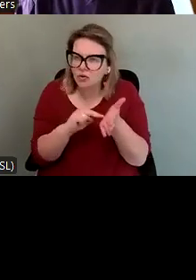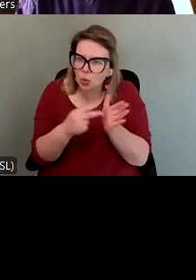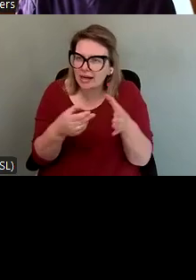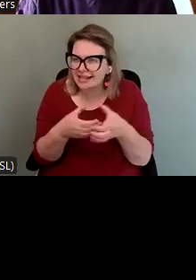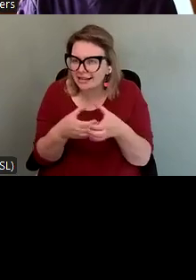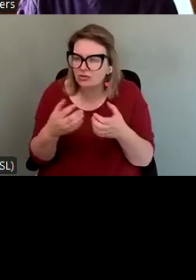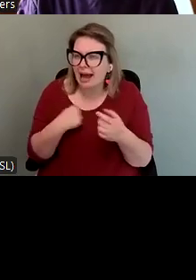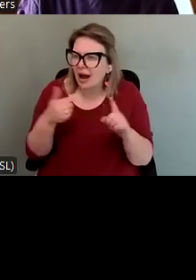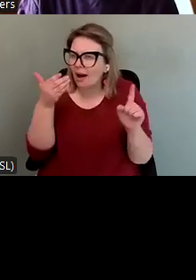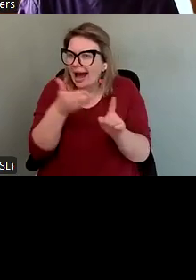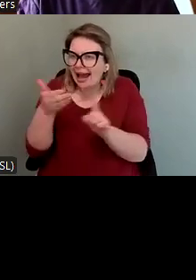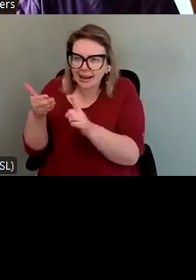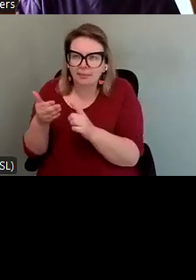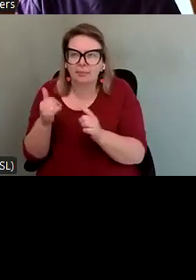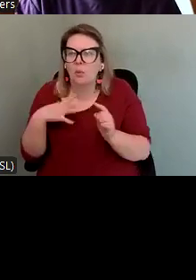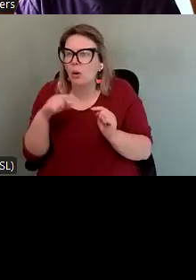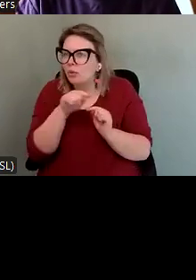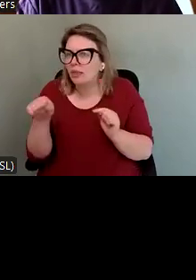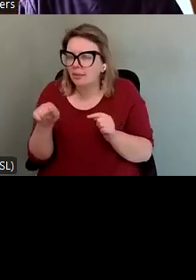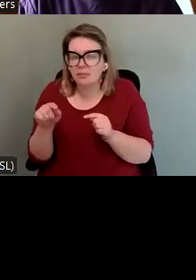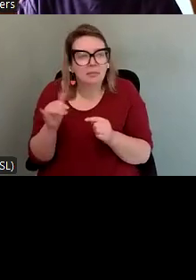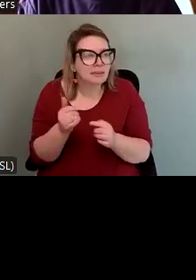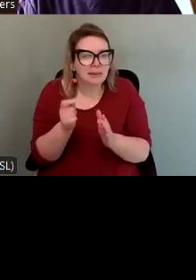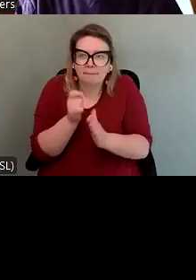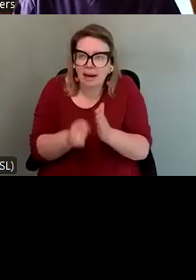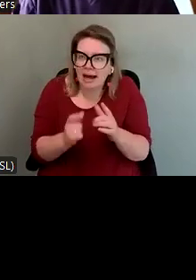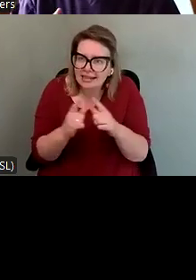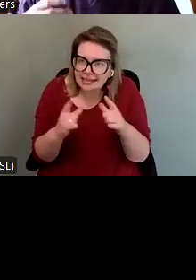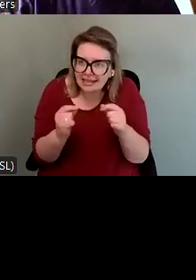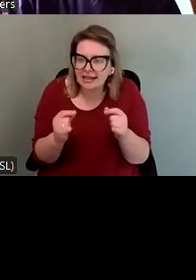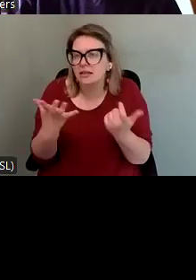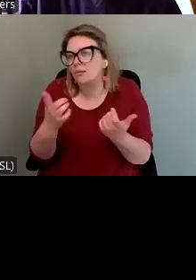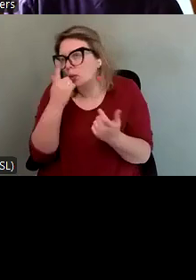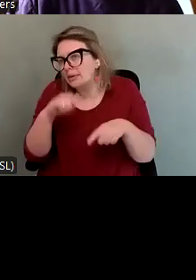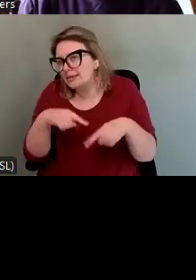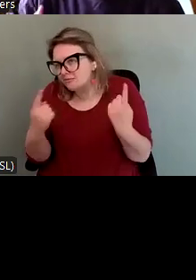that we want our users to complete, and it's not always purchases. It's not always about ticket sales